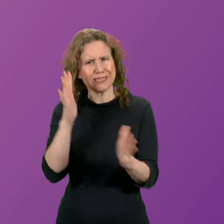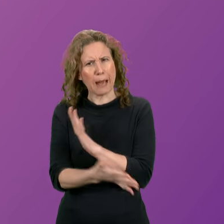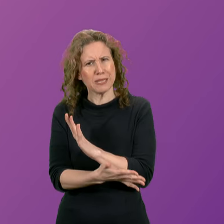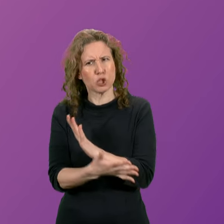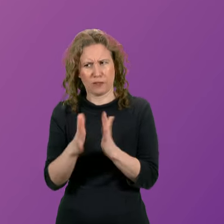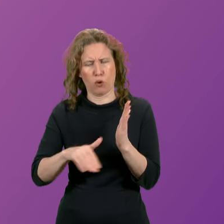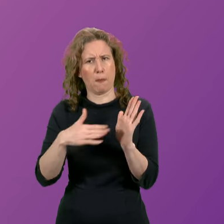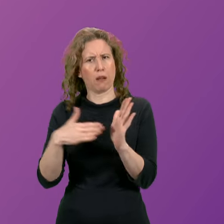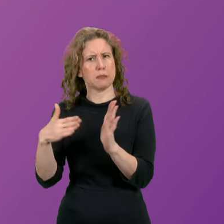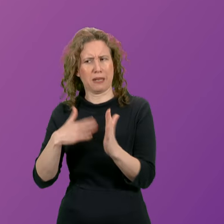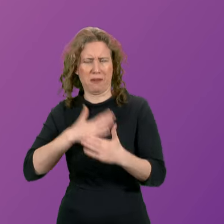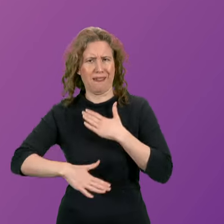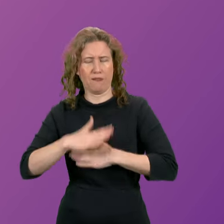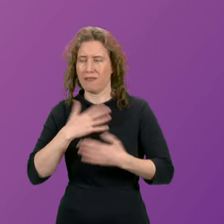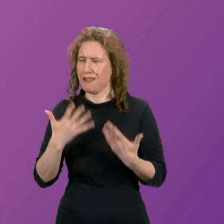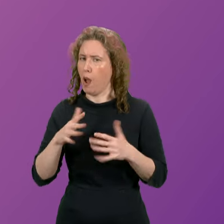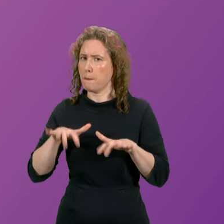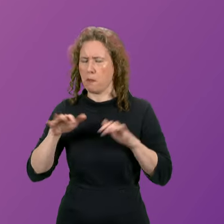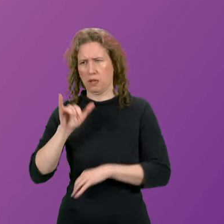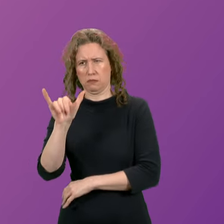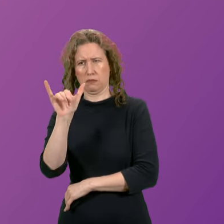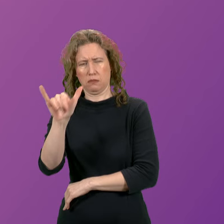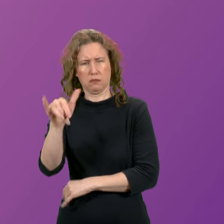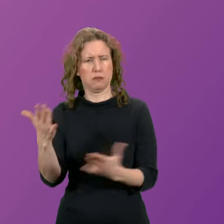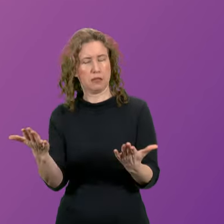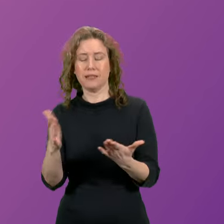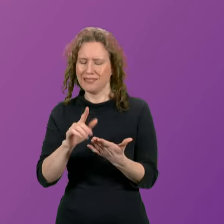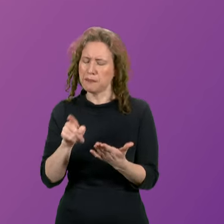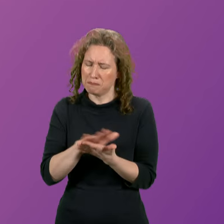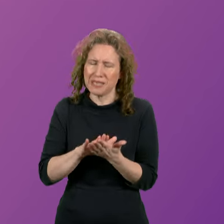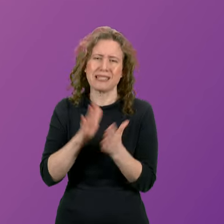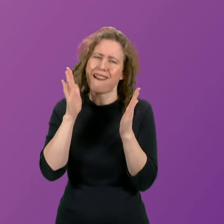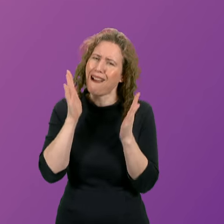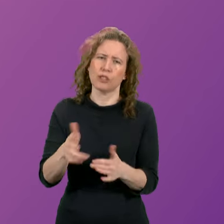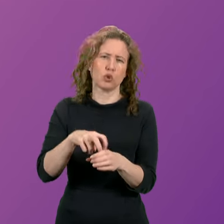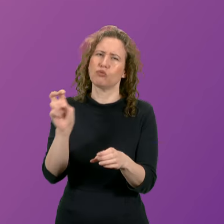Matheson has done to public trust in the Parliament demand that he must resign,